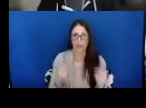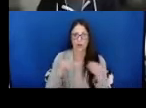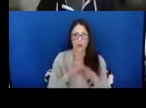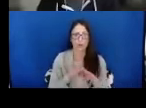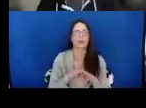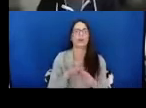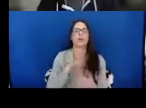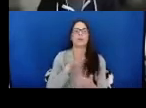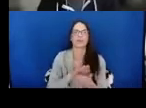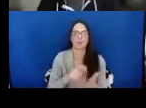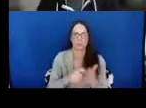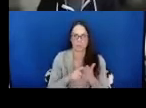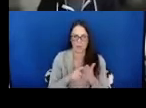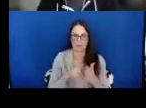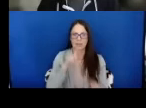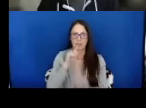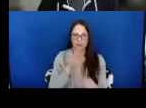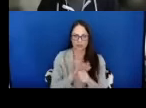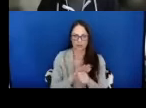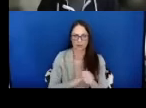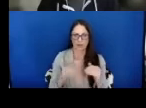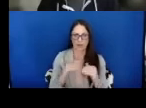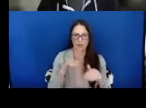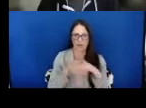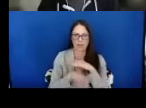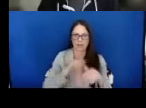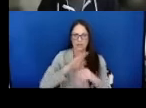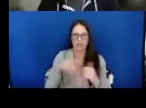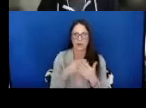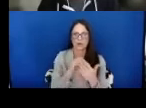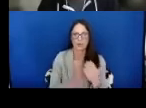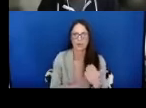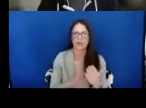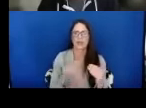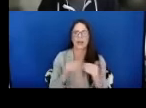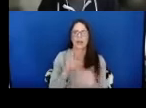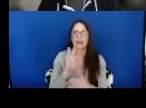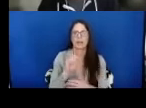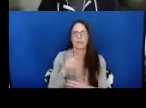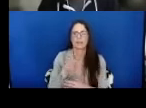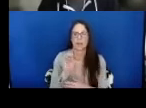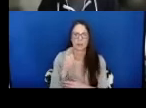16:26:25 This school must ensure equal access for all students and faith, free appropriate